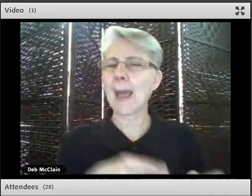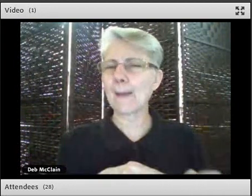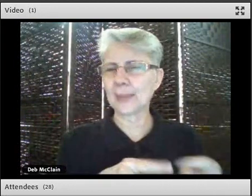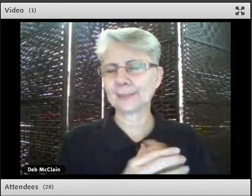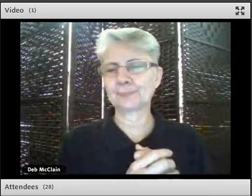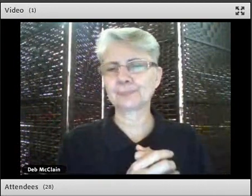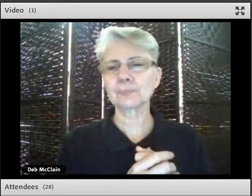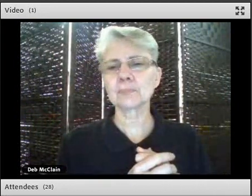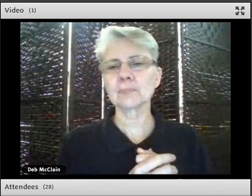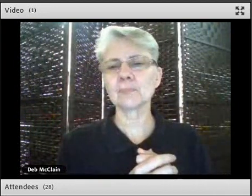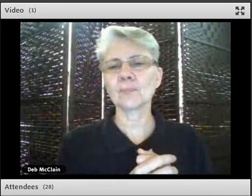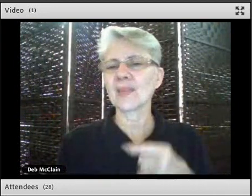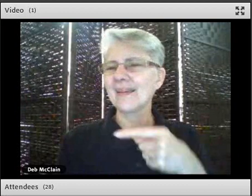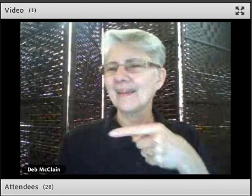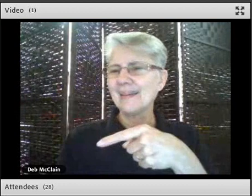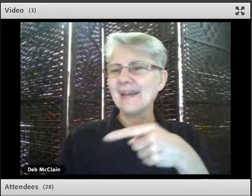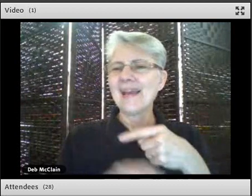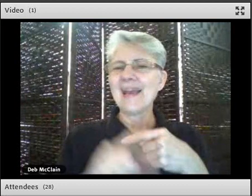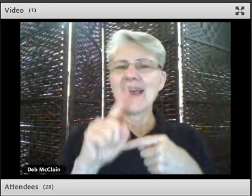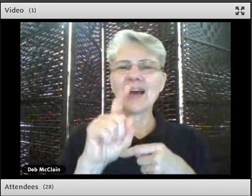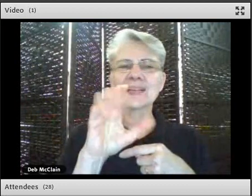Most other libraries are not doing this, either.